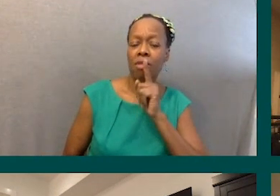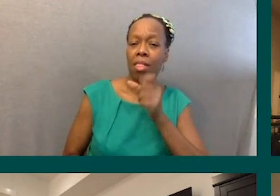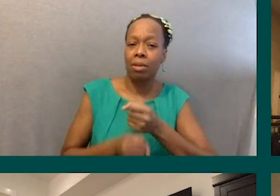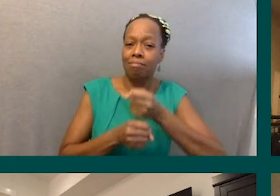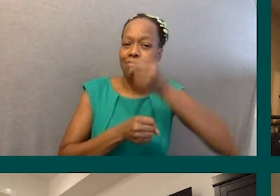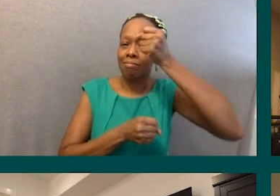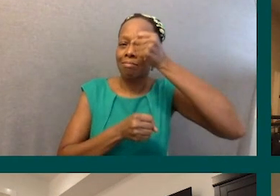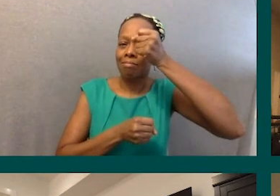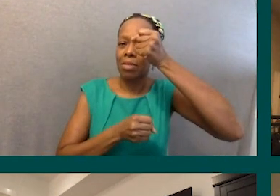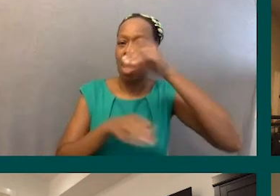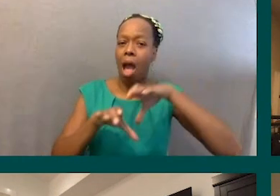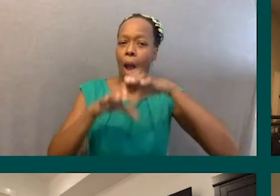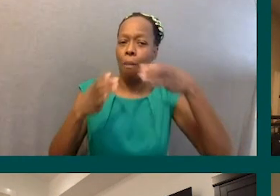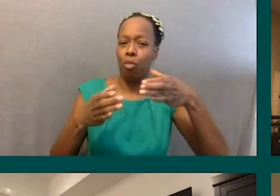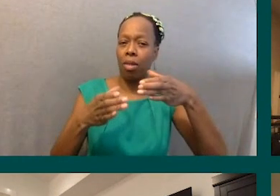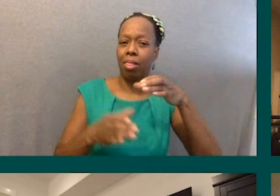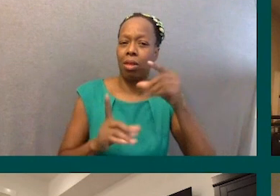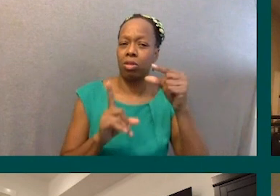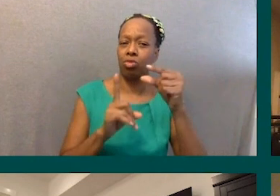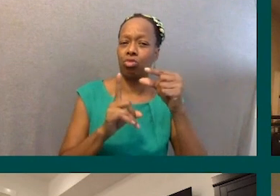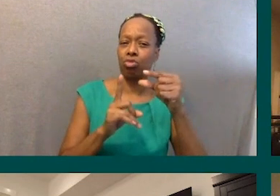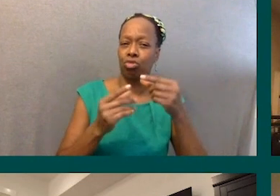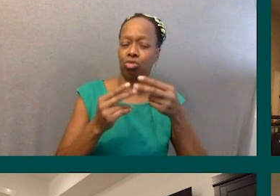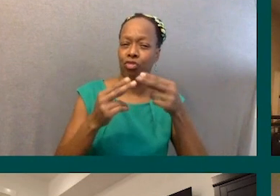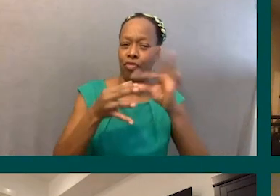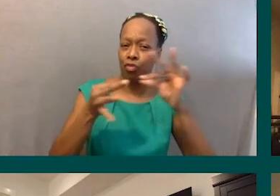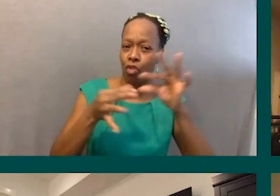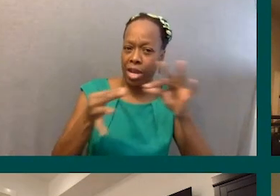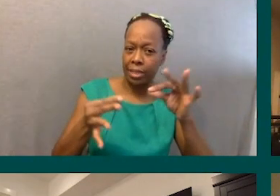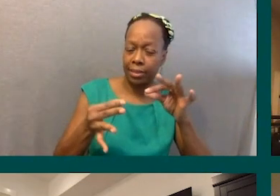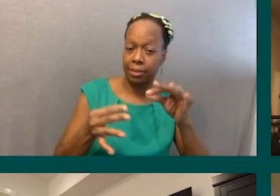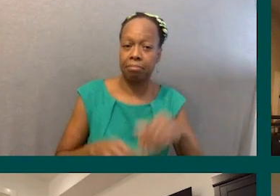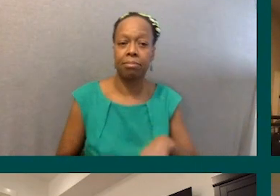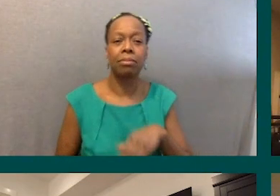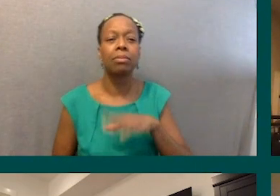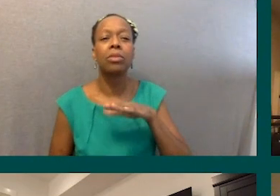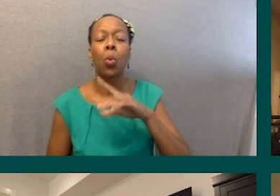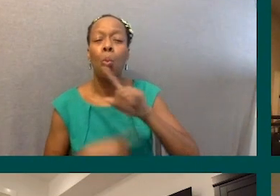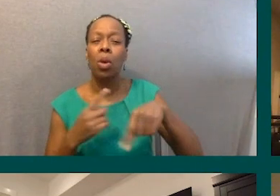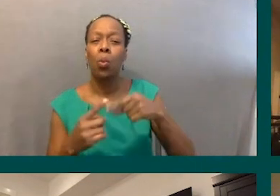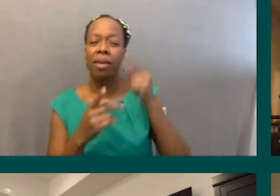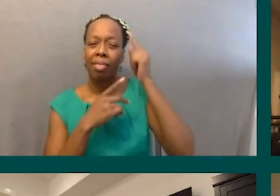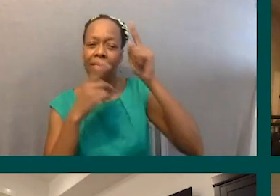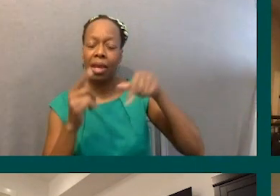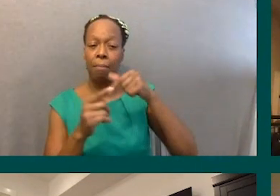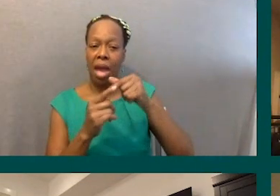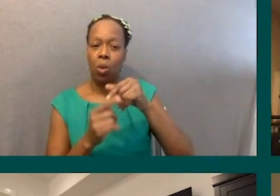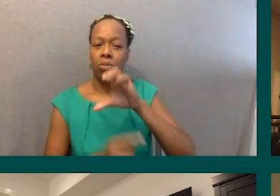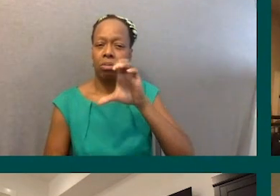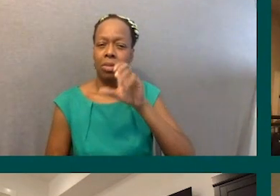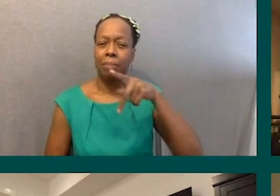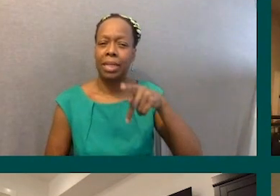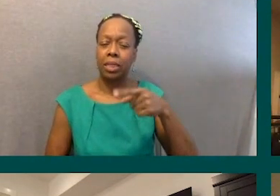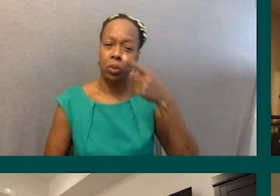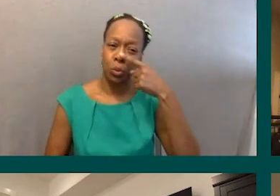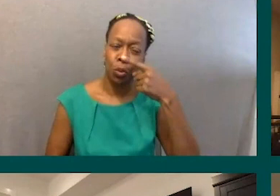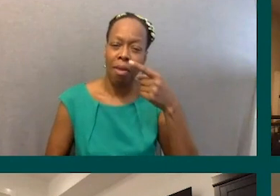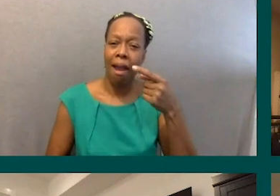And Dr. Selber, when we think about cerebral palsy, could you just sort of dive into a little bit of the different types of CP